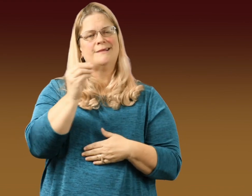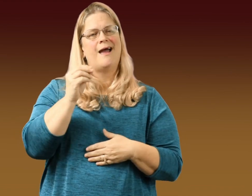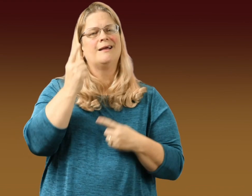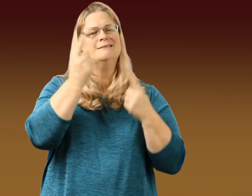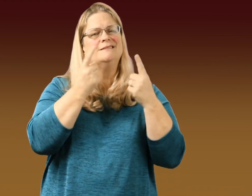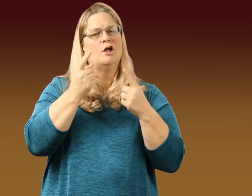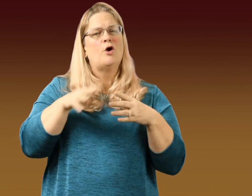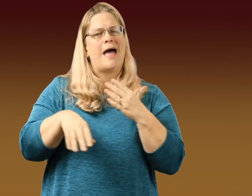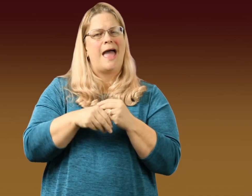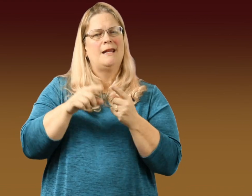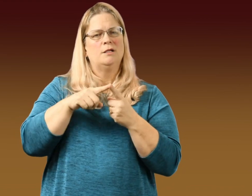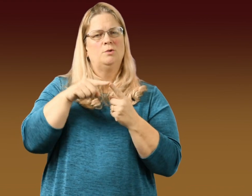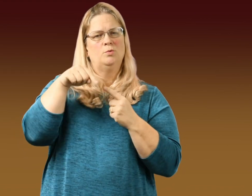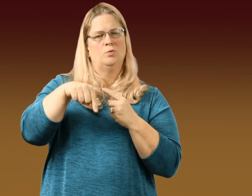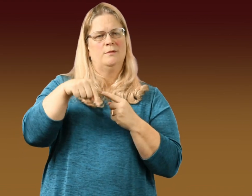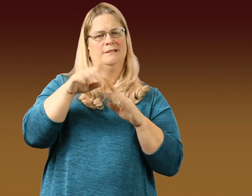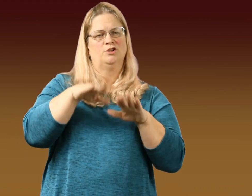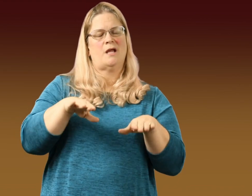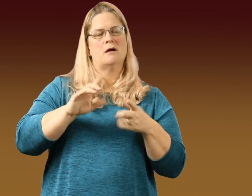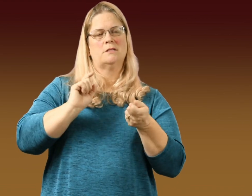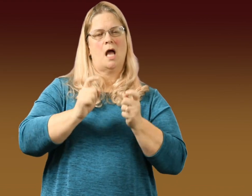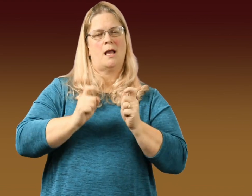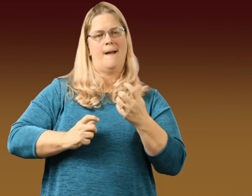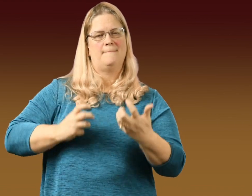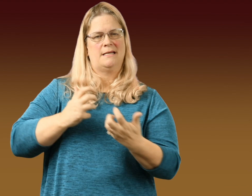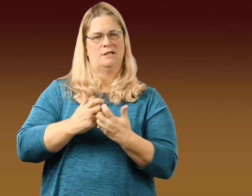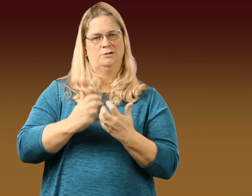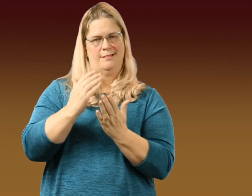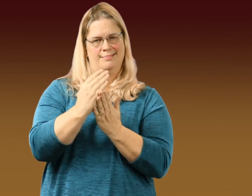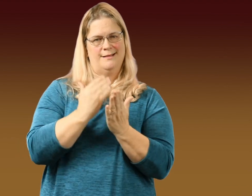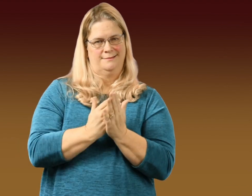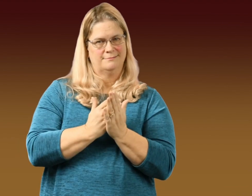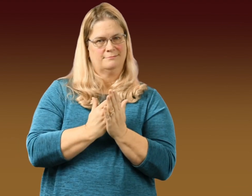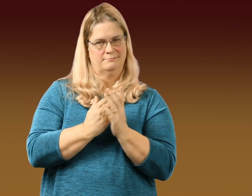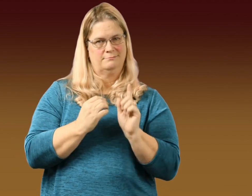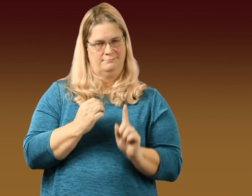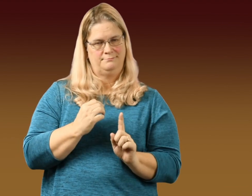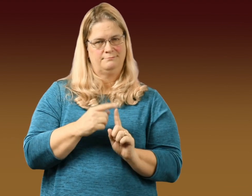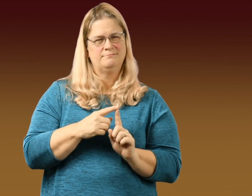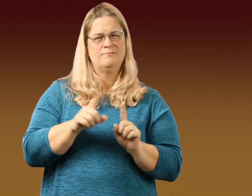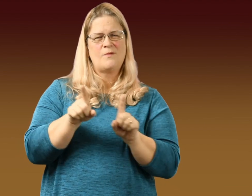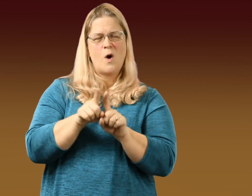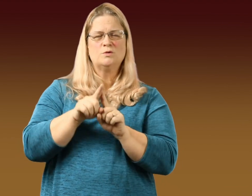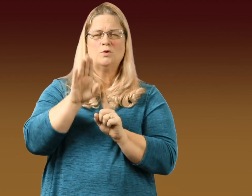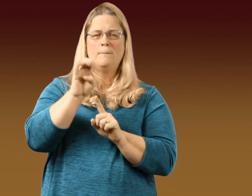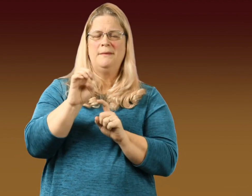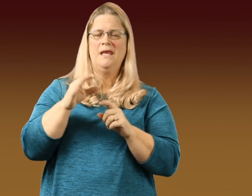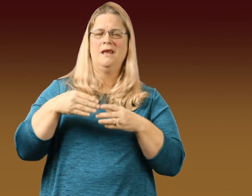and consider adding those to the child's accommodation list.